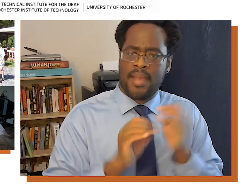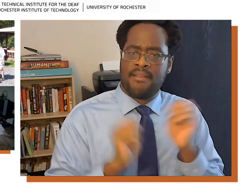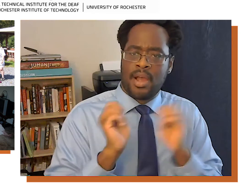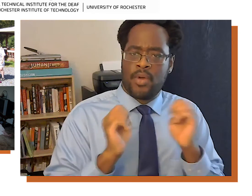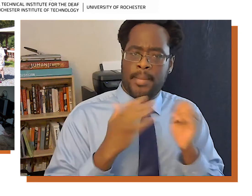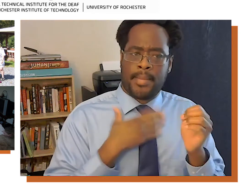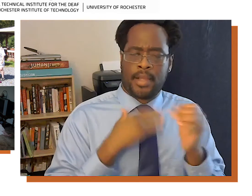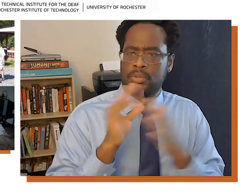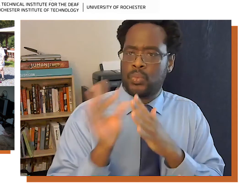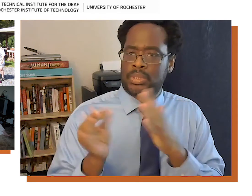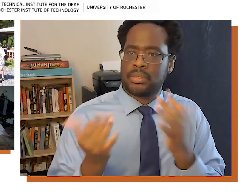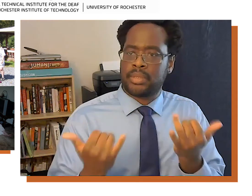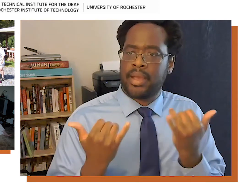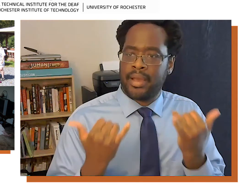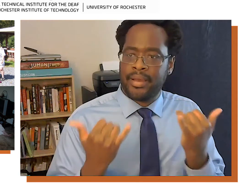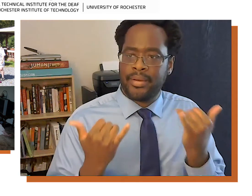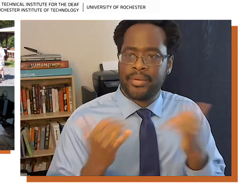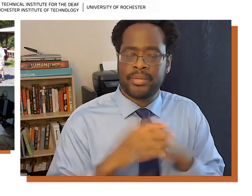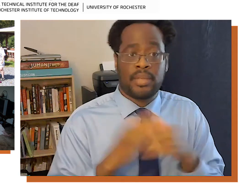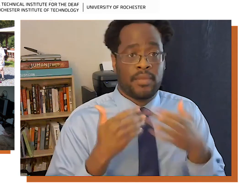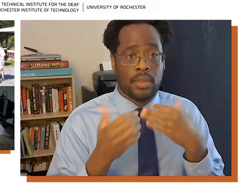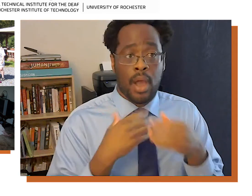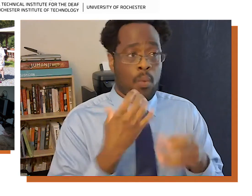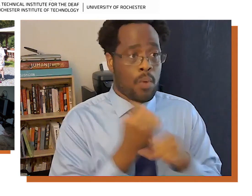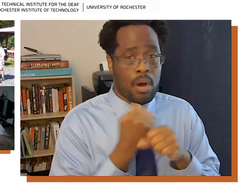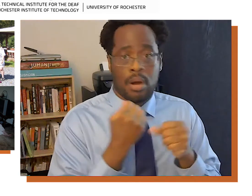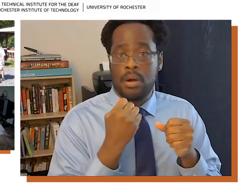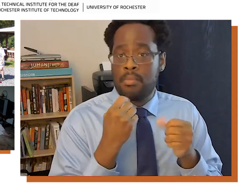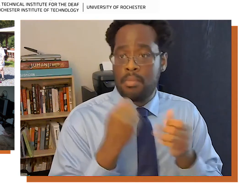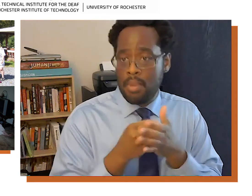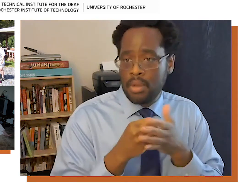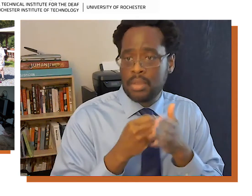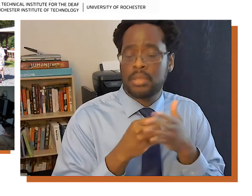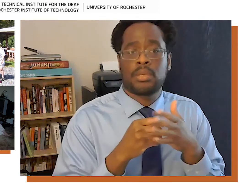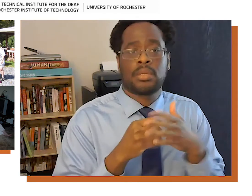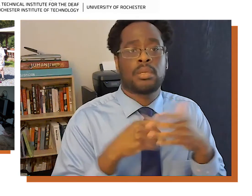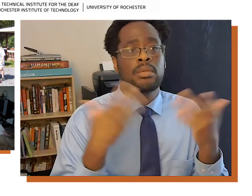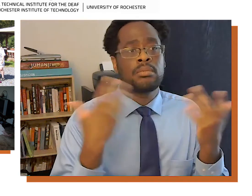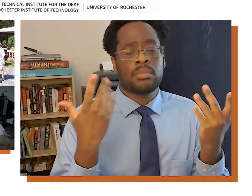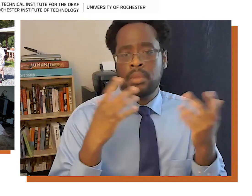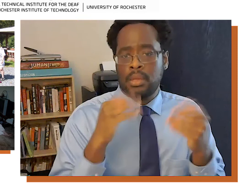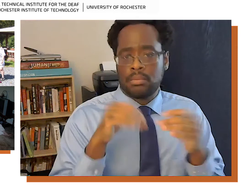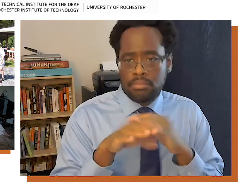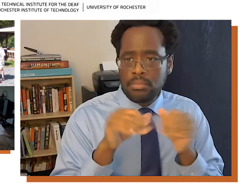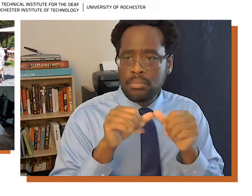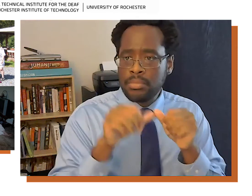I started to re-evaluate my choices again. I was getting free tuition. I was getting funding.